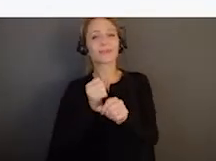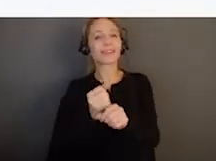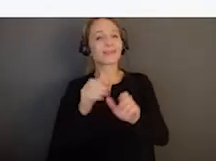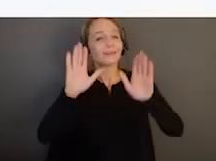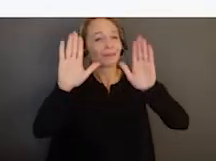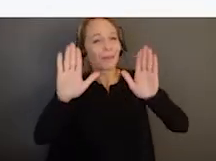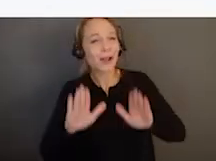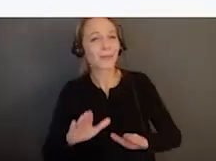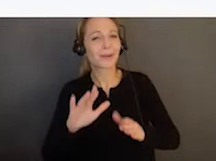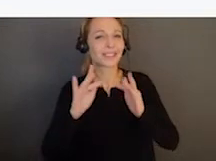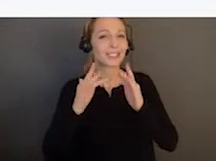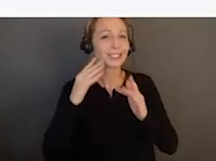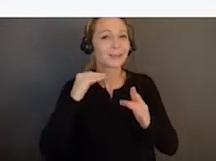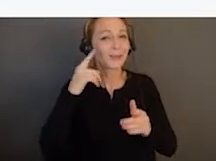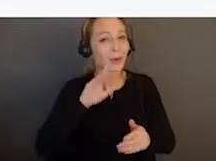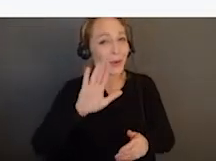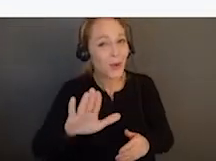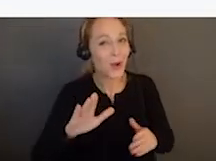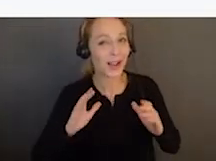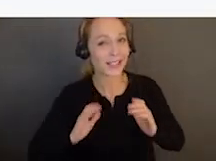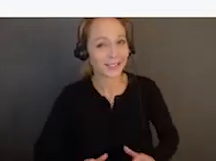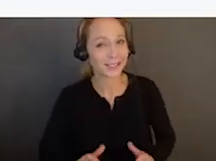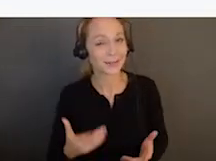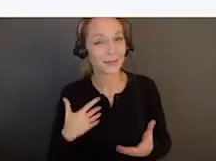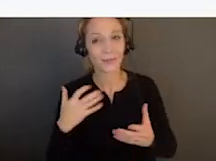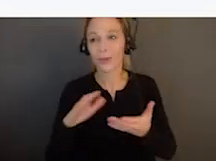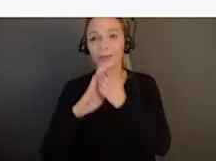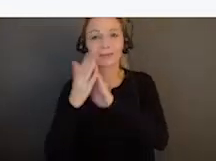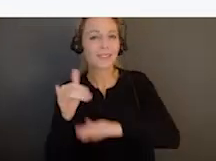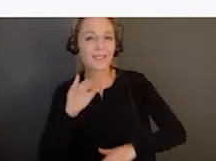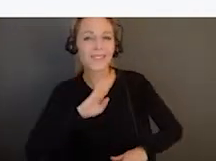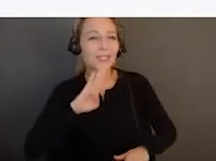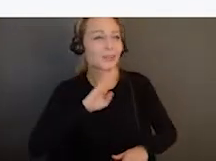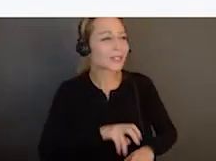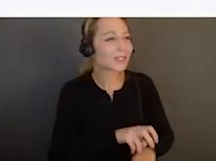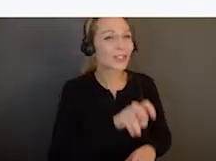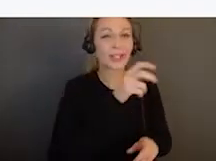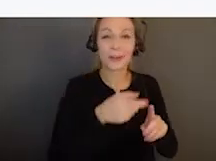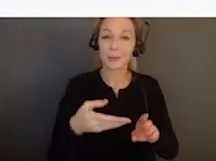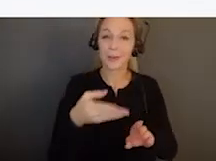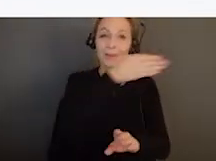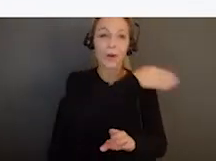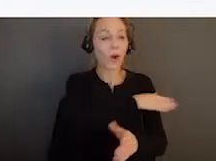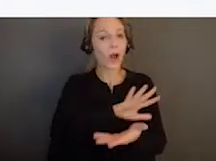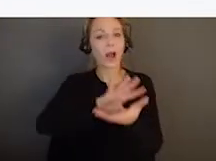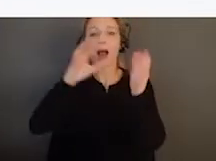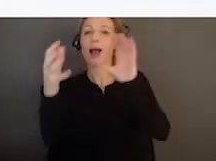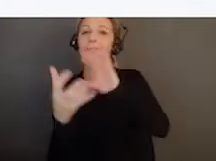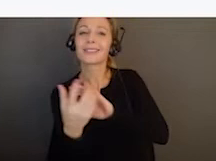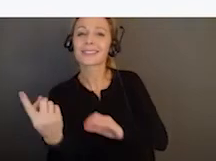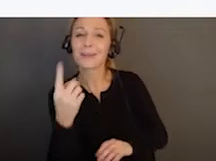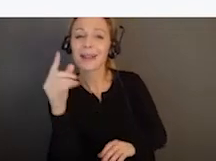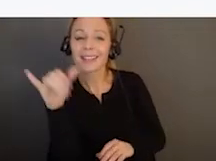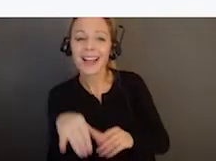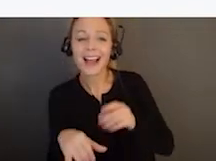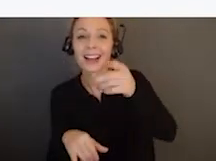YOU SHOULD BE ABLE TO TURN THAT FRUSTRATING JOURNEY FROM BEFORE INTO SOMETHING THAT LOOKS MORE LIKE THIS.